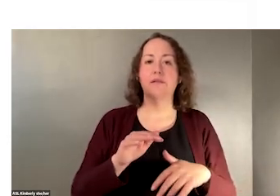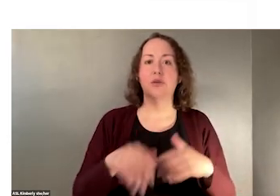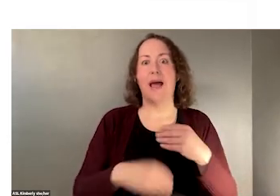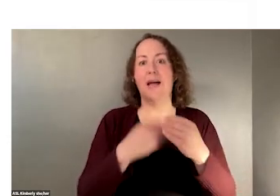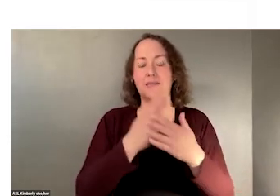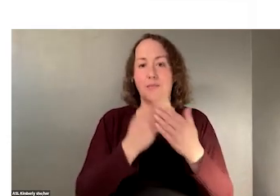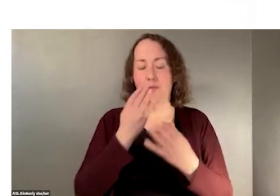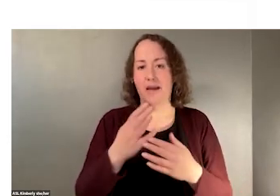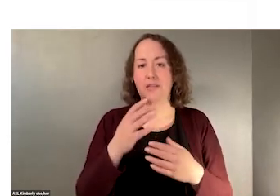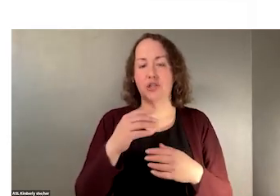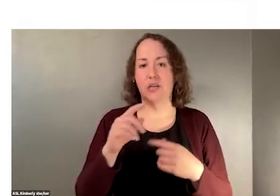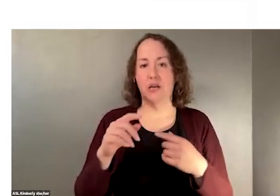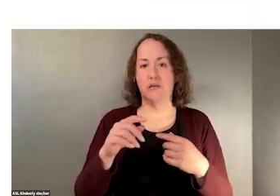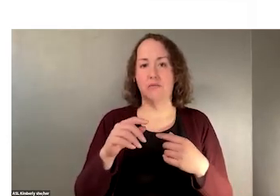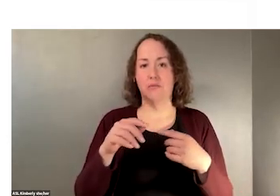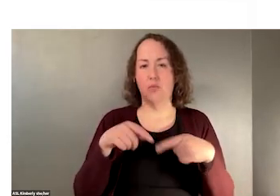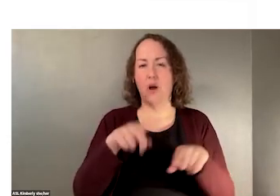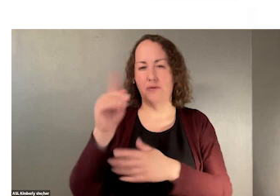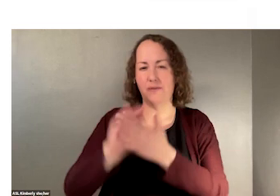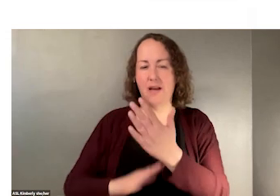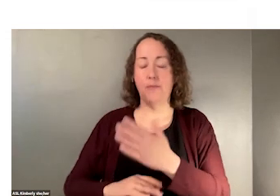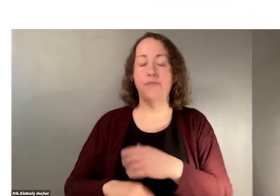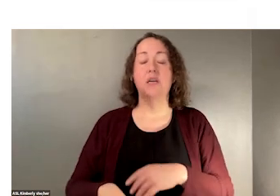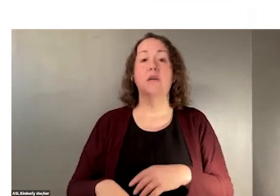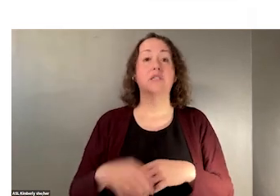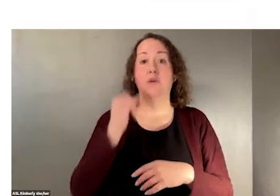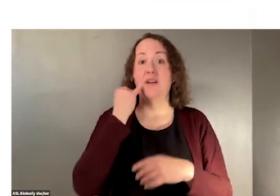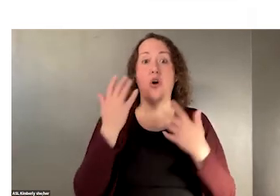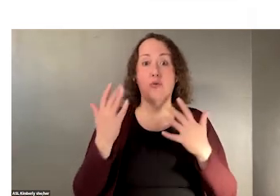So when you've linked your ORCID, you go in to create a new current